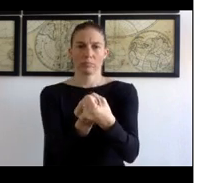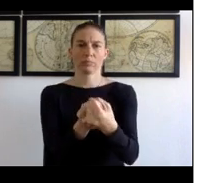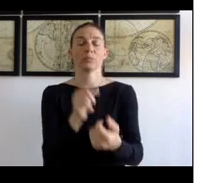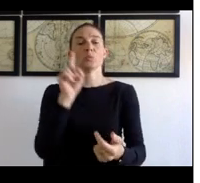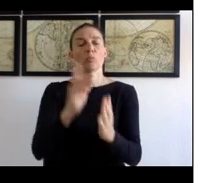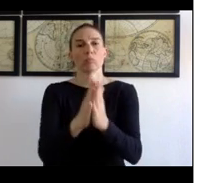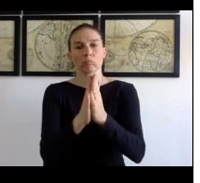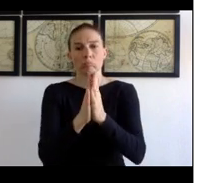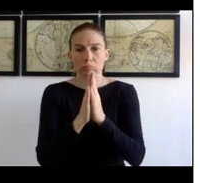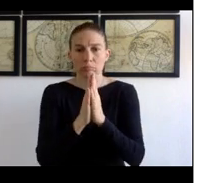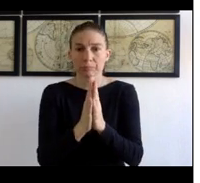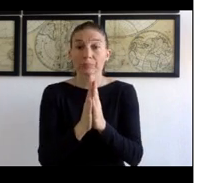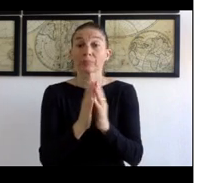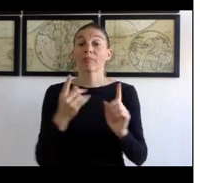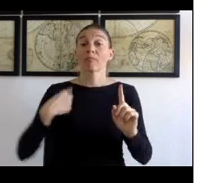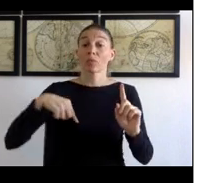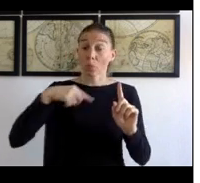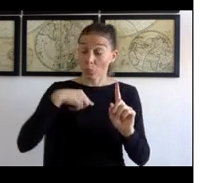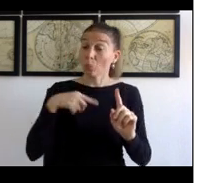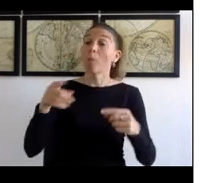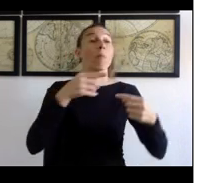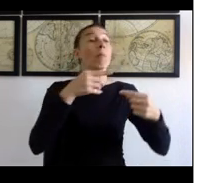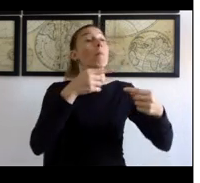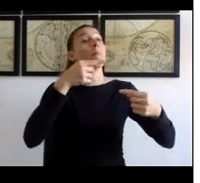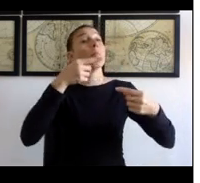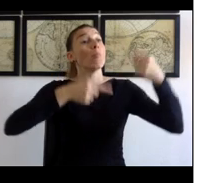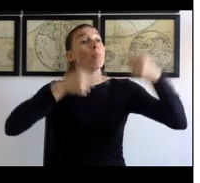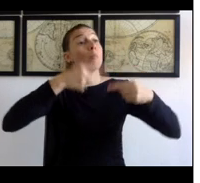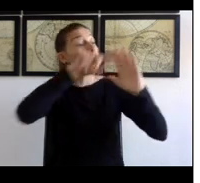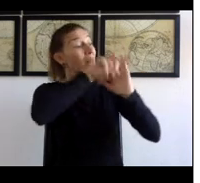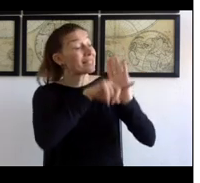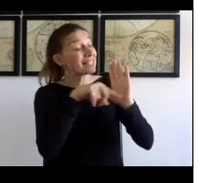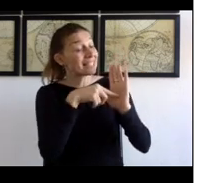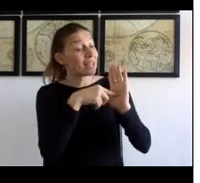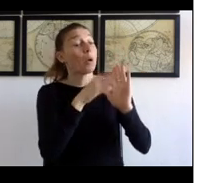Do policymakers use data? If not how is progress measured.